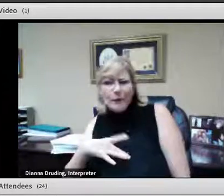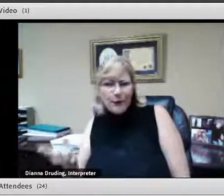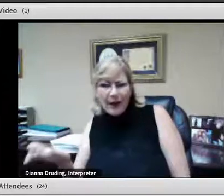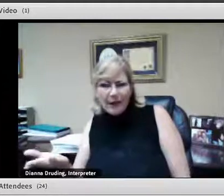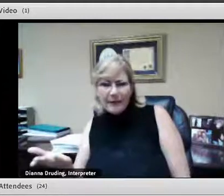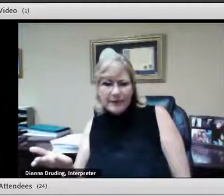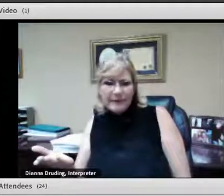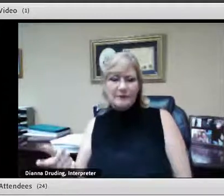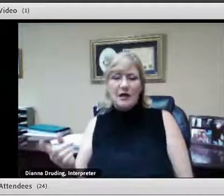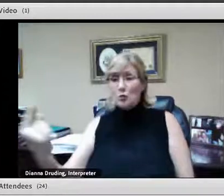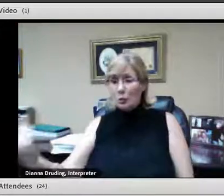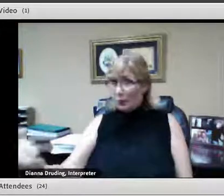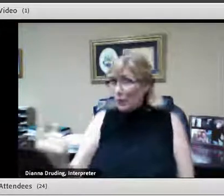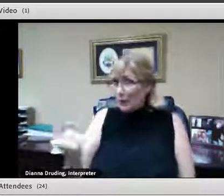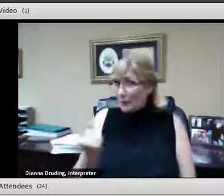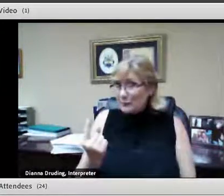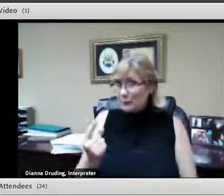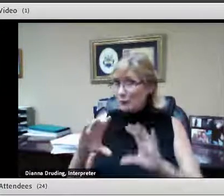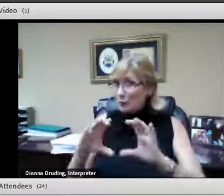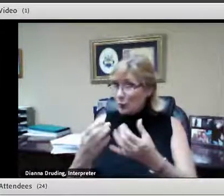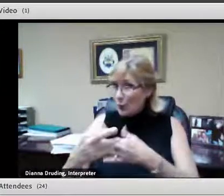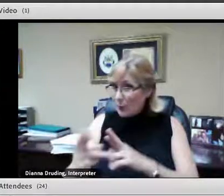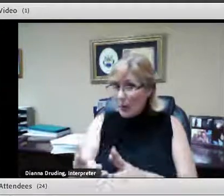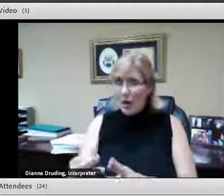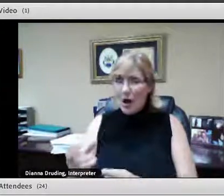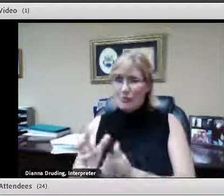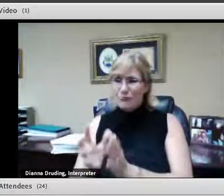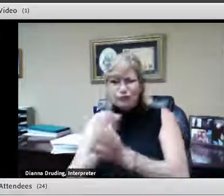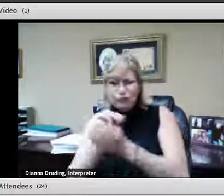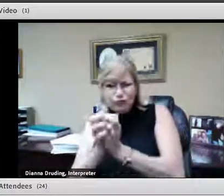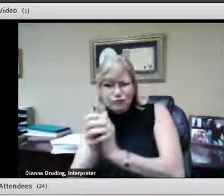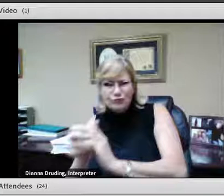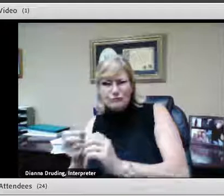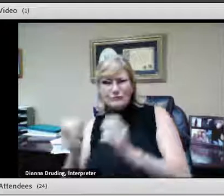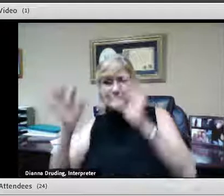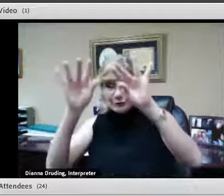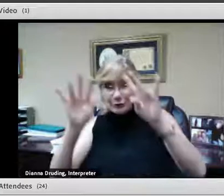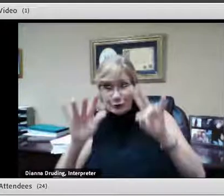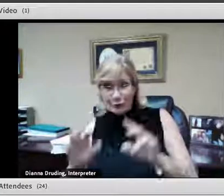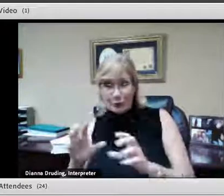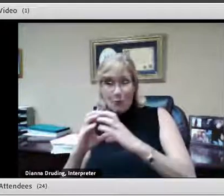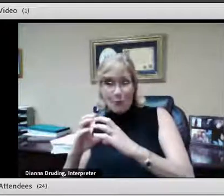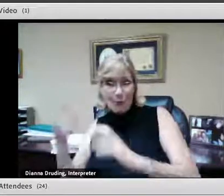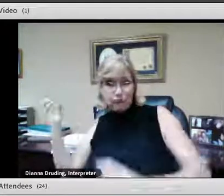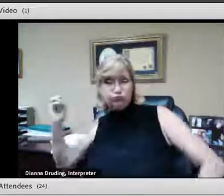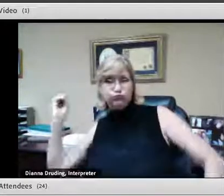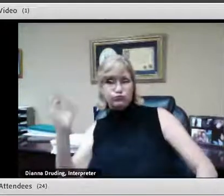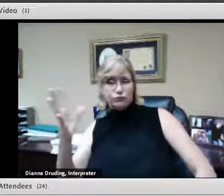from the very minute they walk in the classroom. Hilary: Snowball fight. So, basically, take a couple minutes,